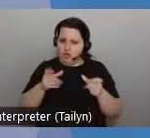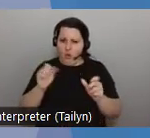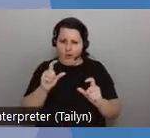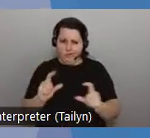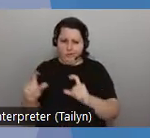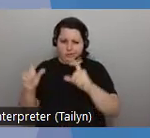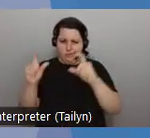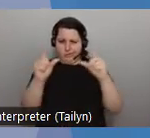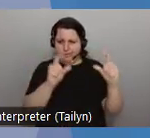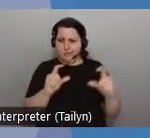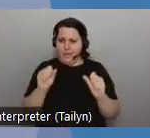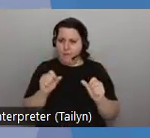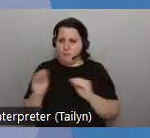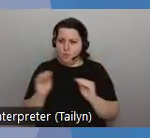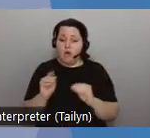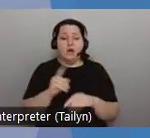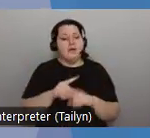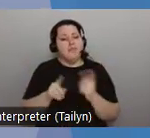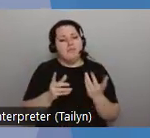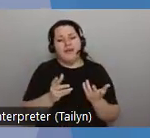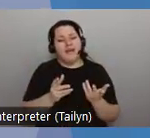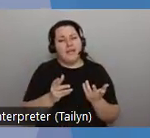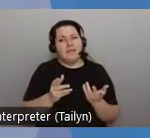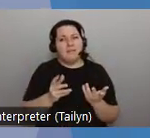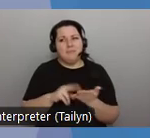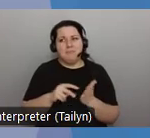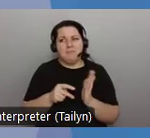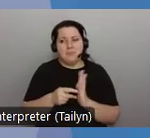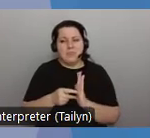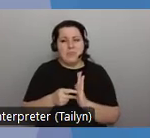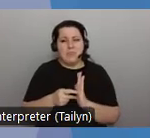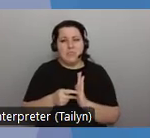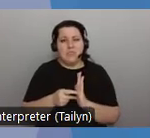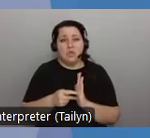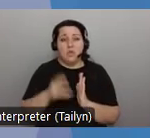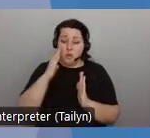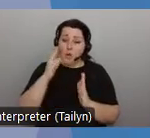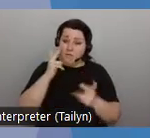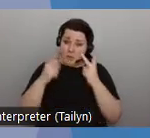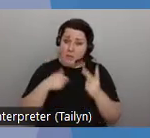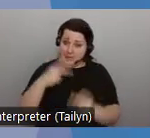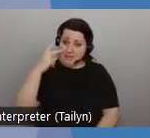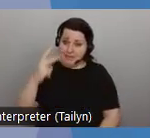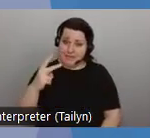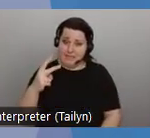in the intended order. So a lot of times people like to make images floating because that lets you control where exactly on the page they are going to be, but that doesn't necessarily mean